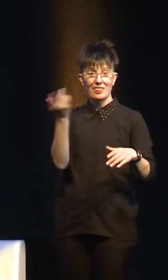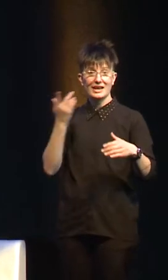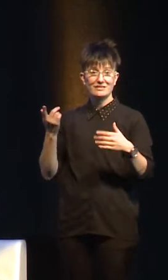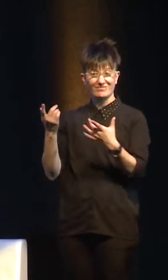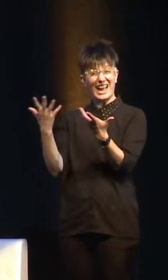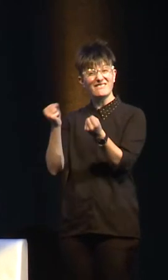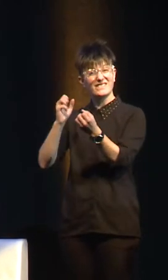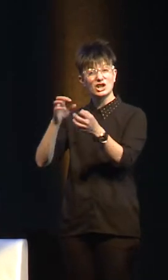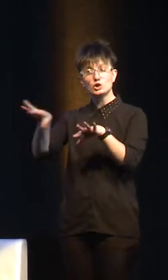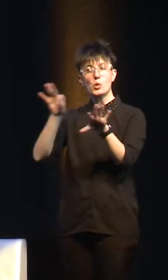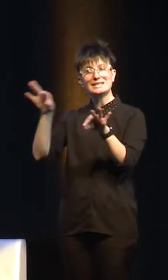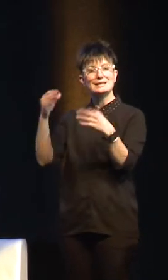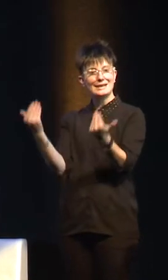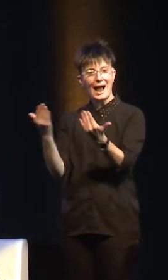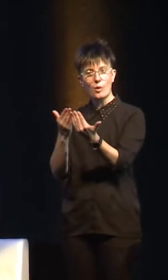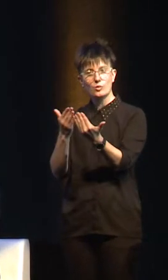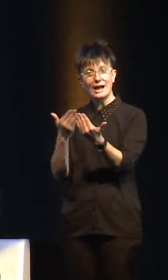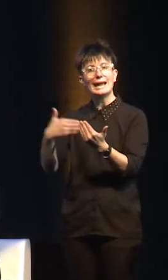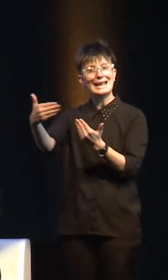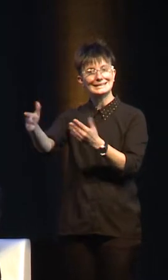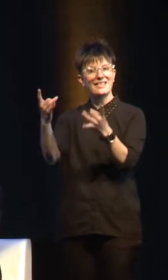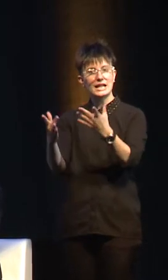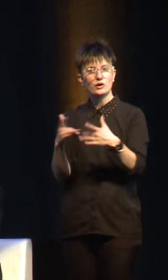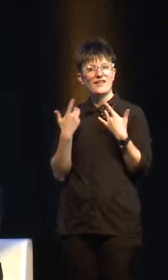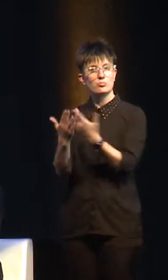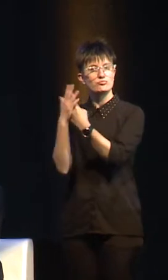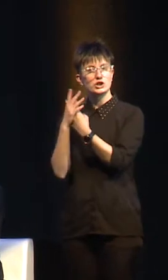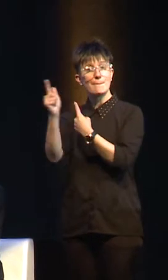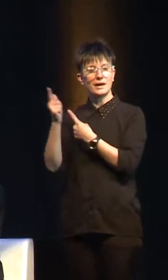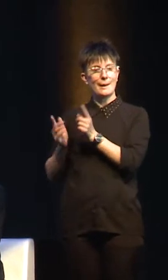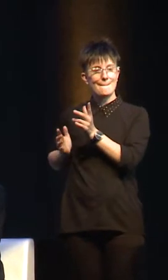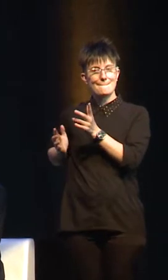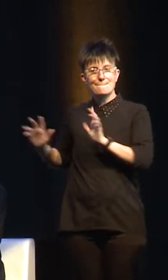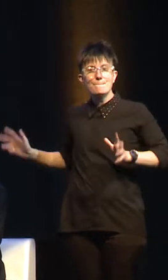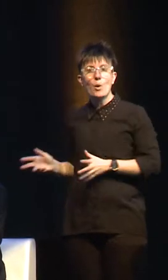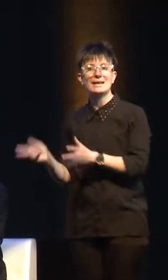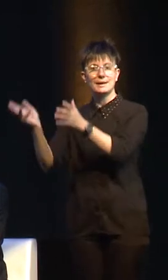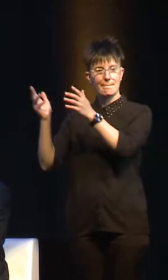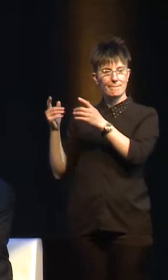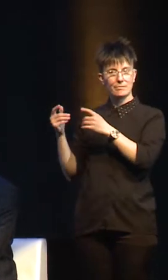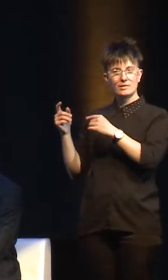that they've had some momentum I think has helped to assuage some of the concern about